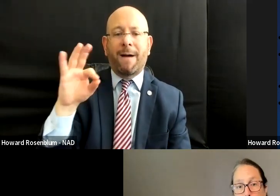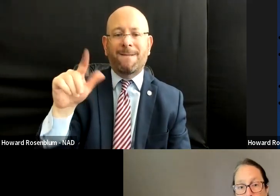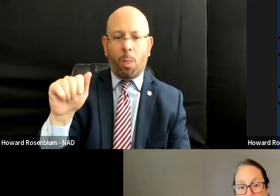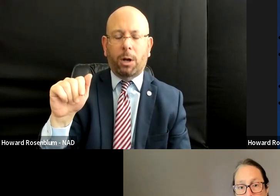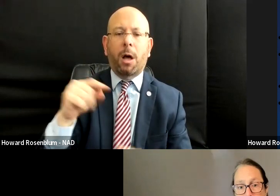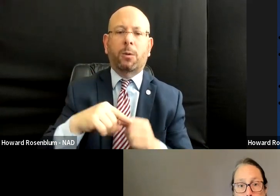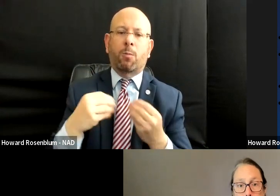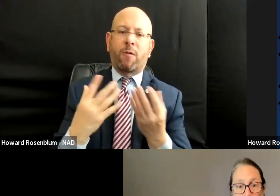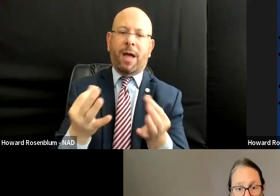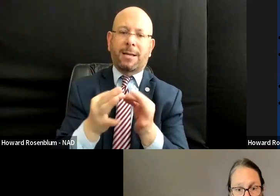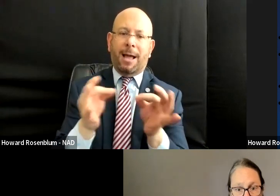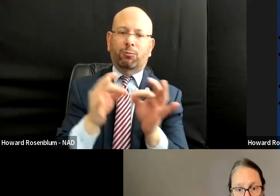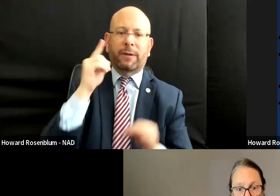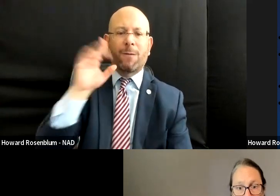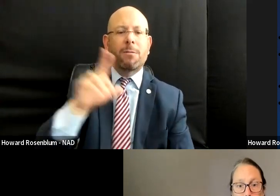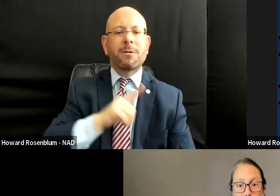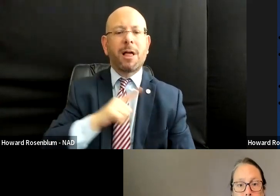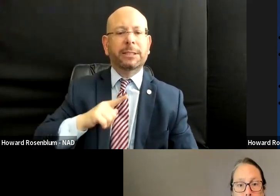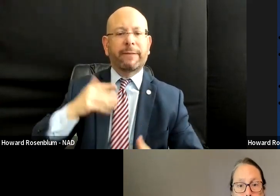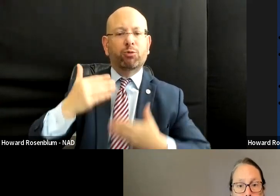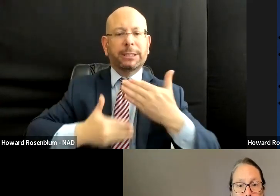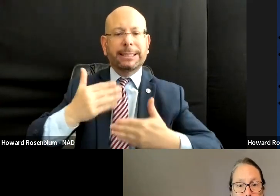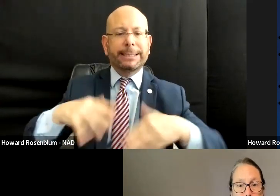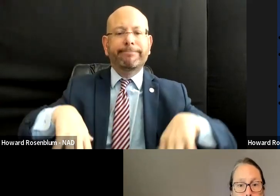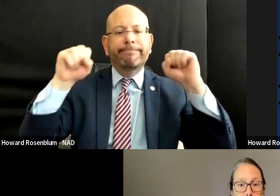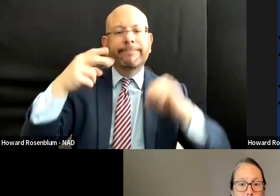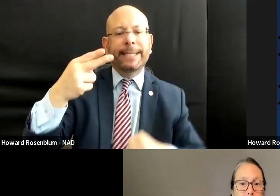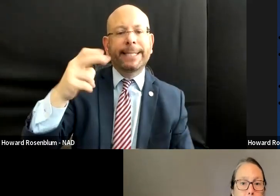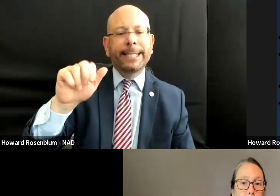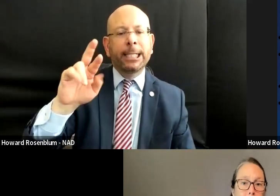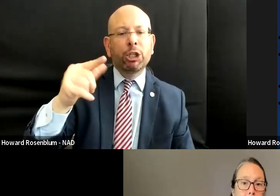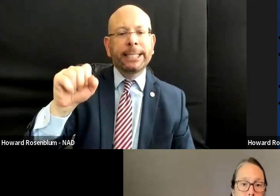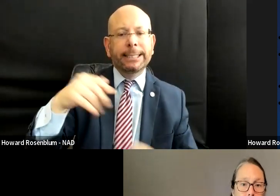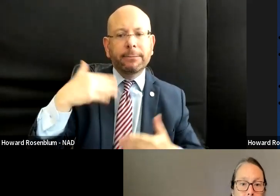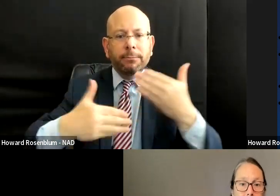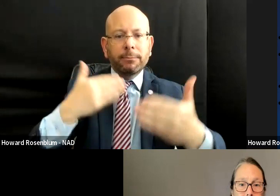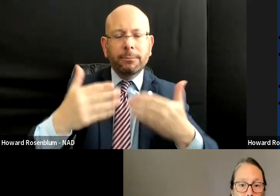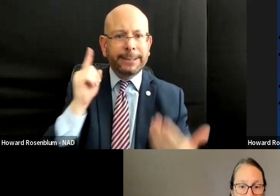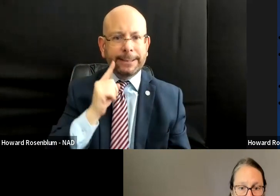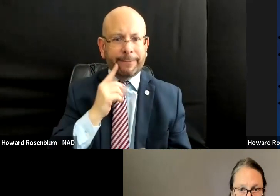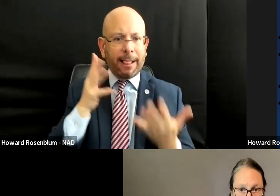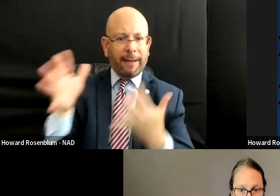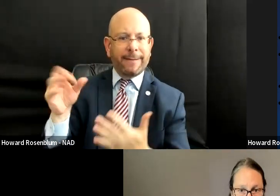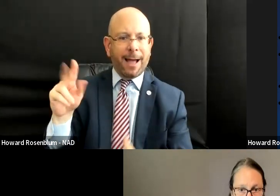asked that they provide captions and they said no. So we sued them and they now provide